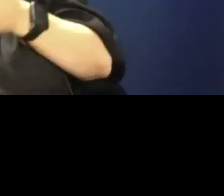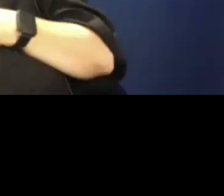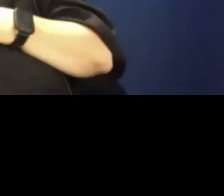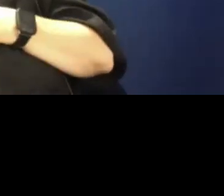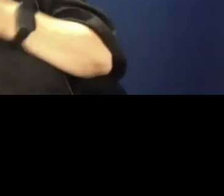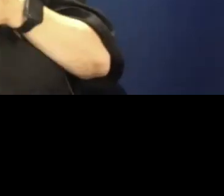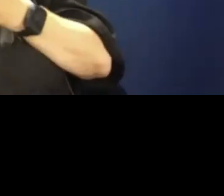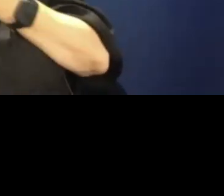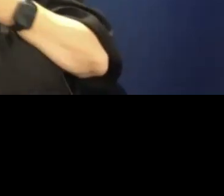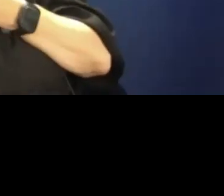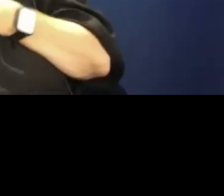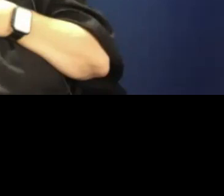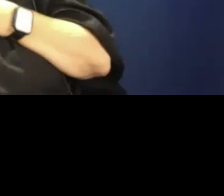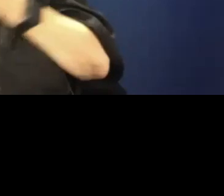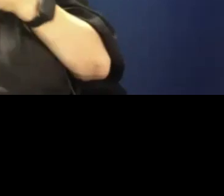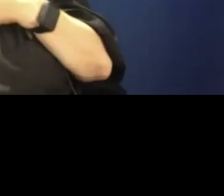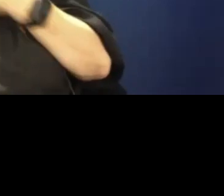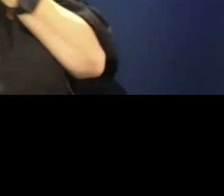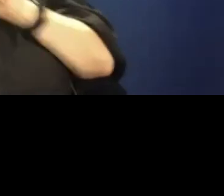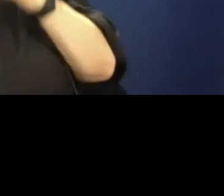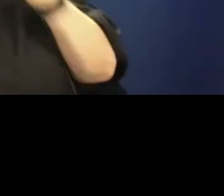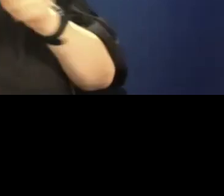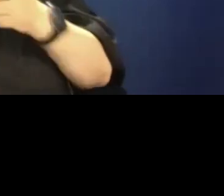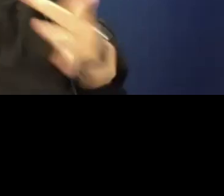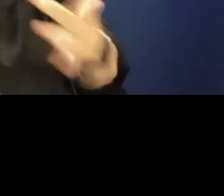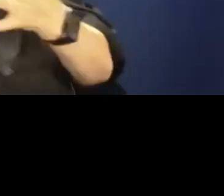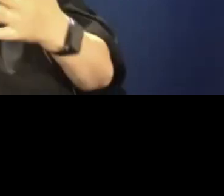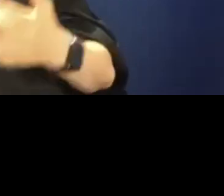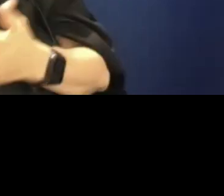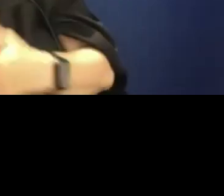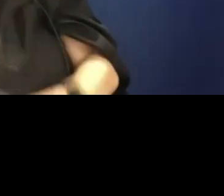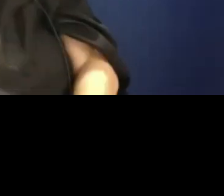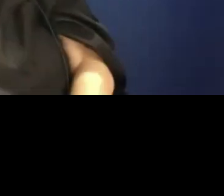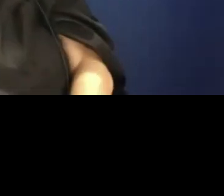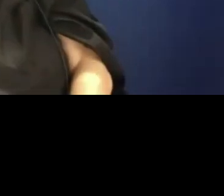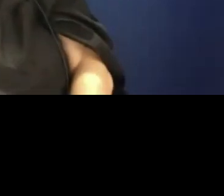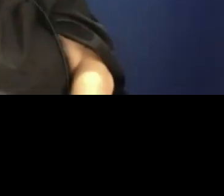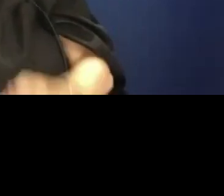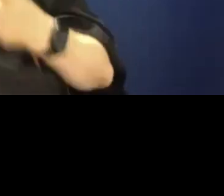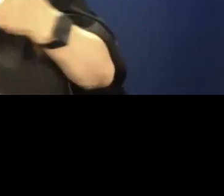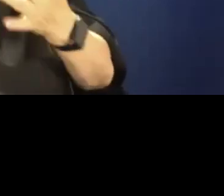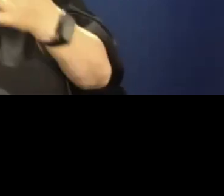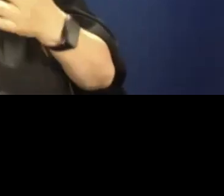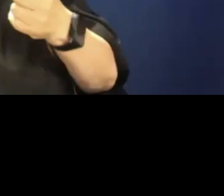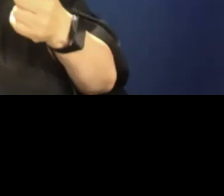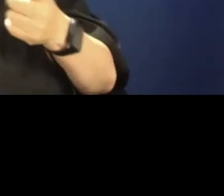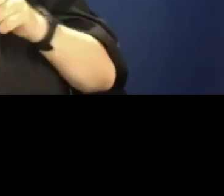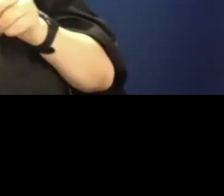If you have questions, you all can reach out to us here Violence Free either Katie directly or any of the staff can make sure we point you in the right direction.